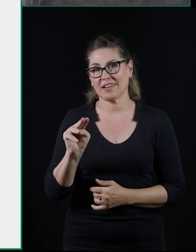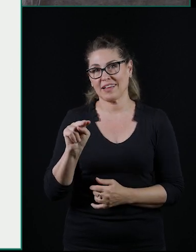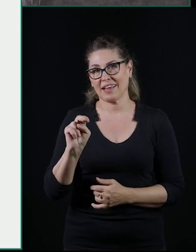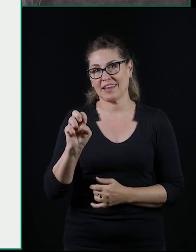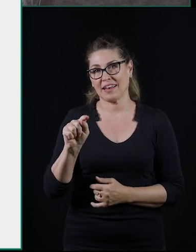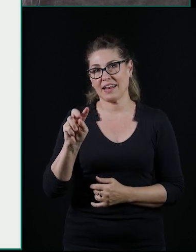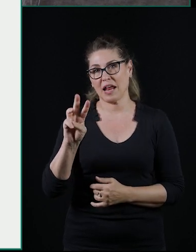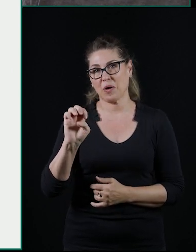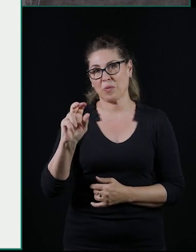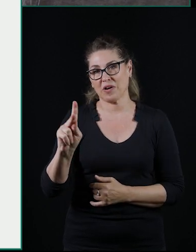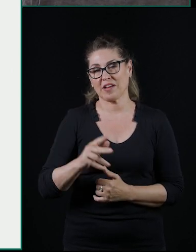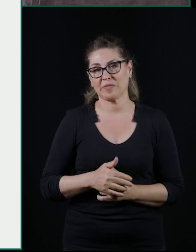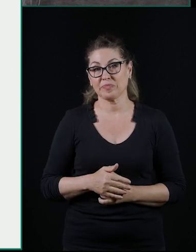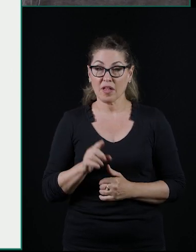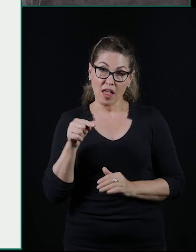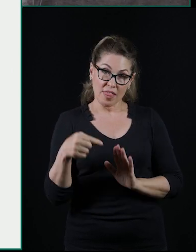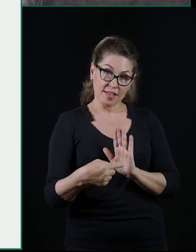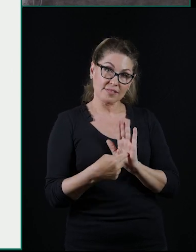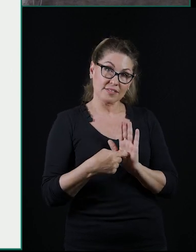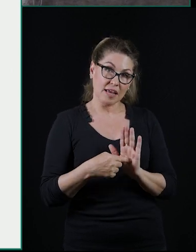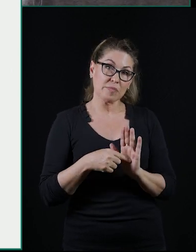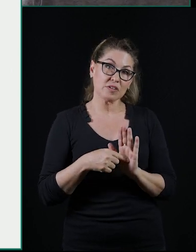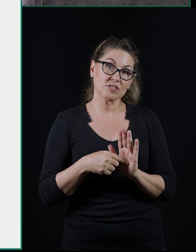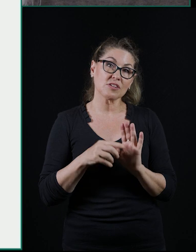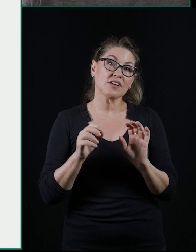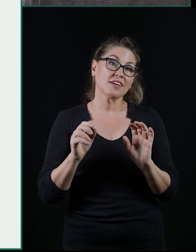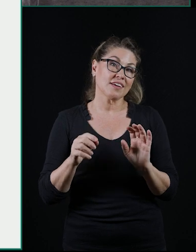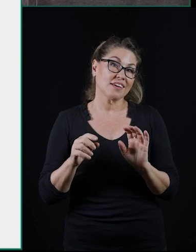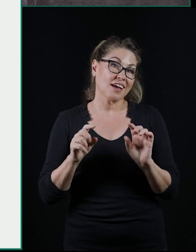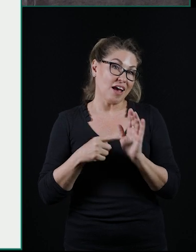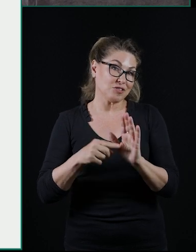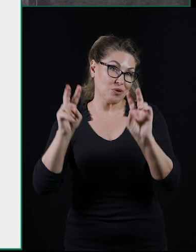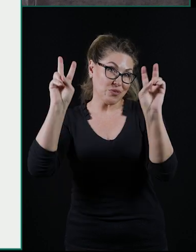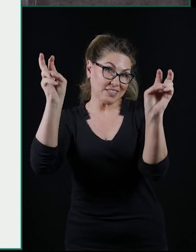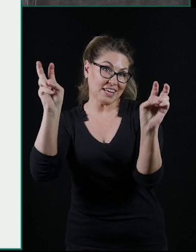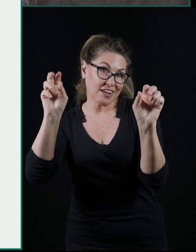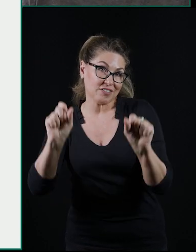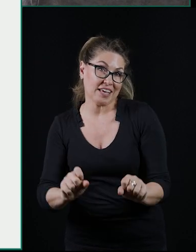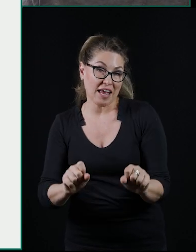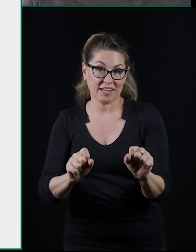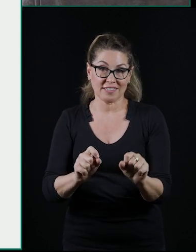In this example, I've shown that the title can remove players one two and three